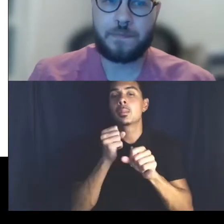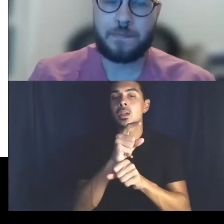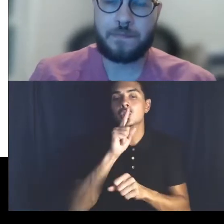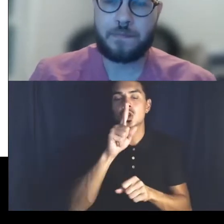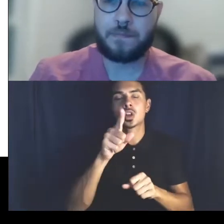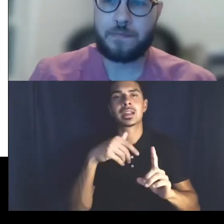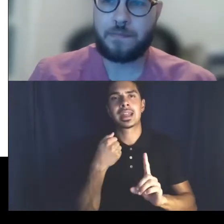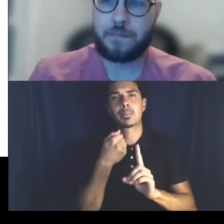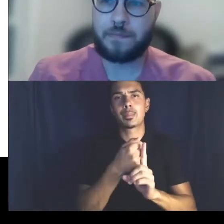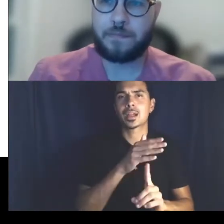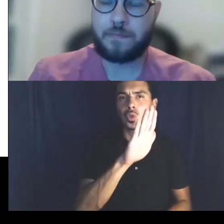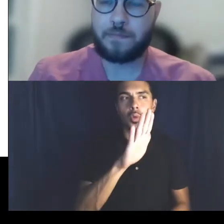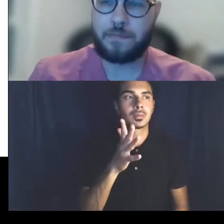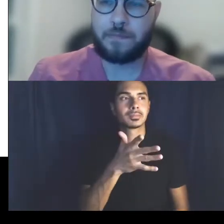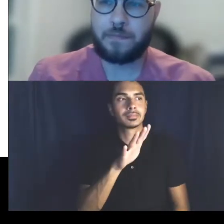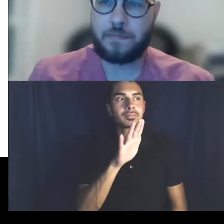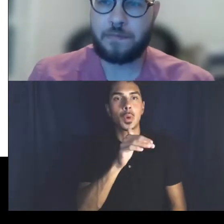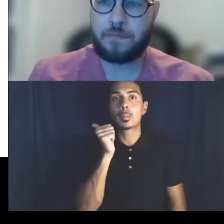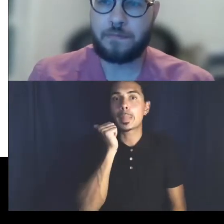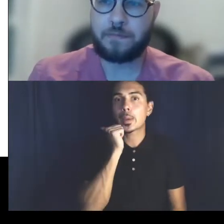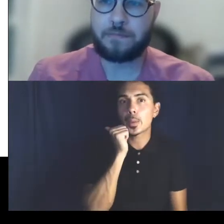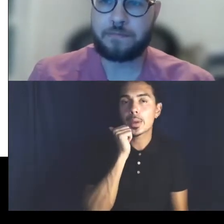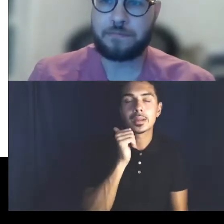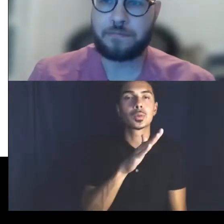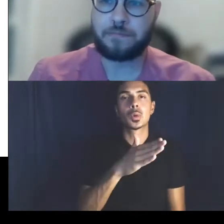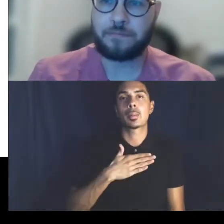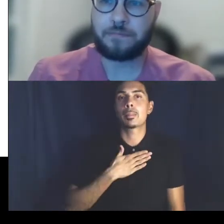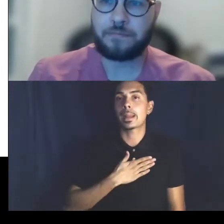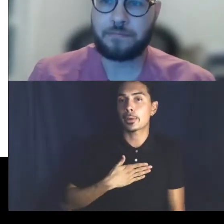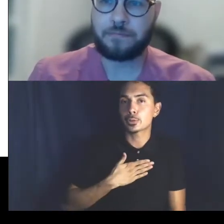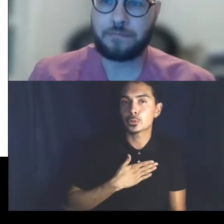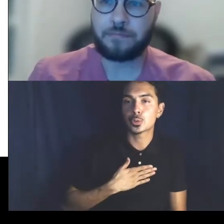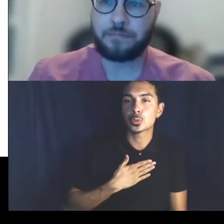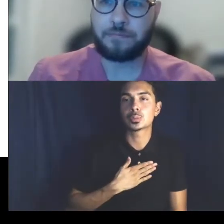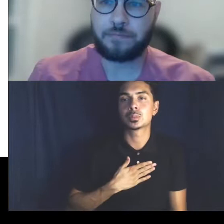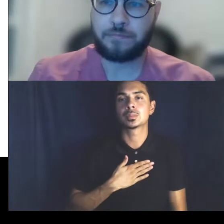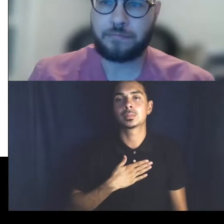your periods or your pleasure or how it's impacting